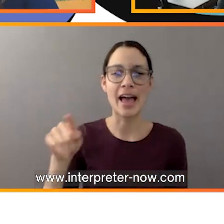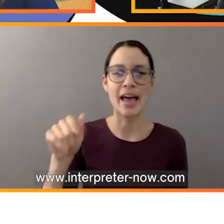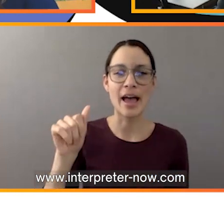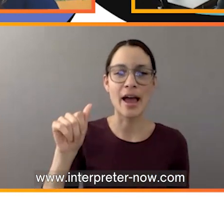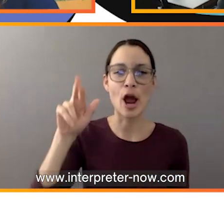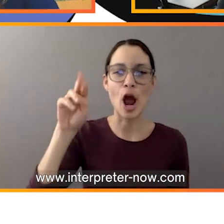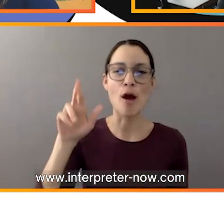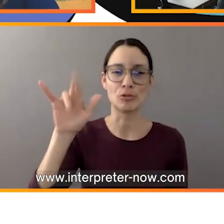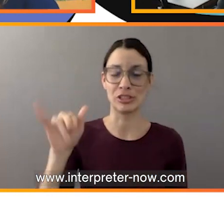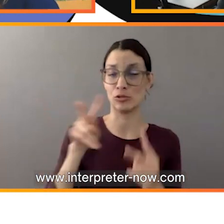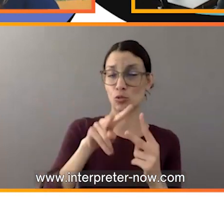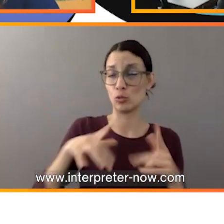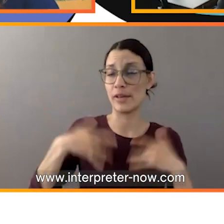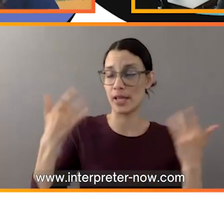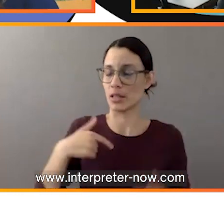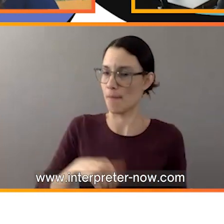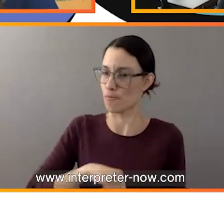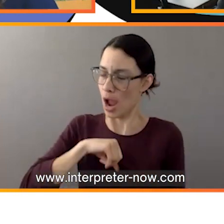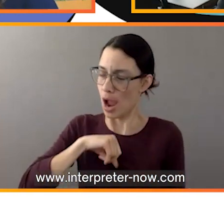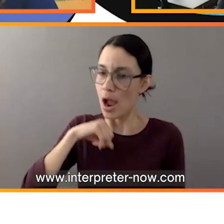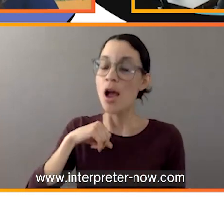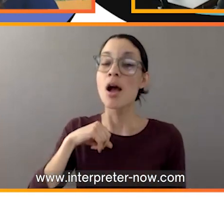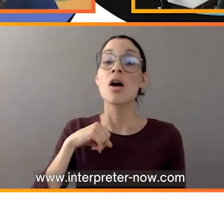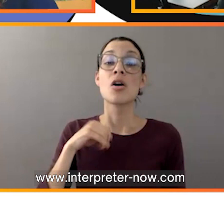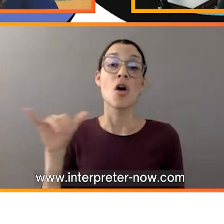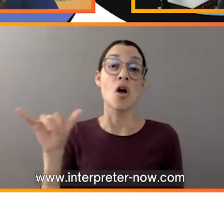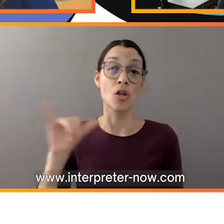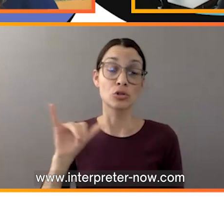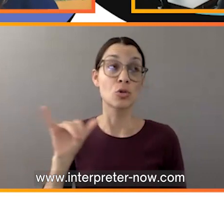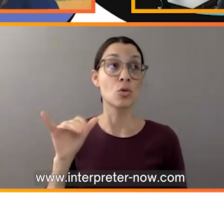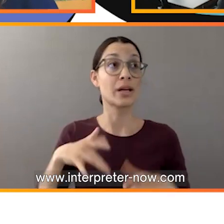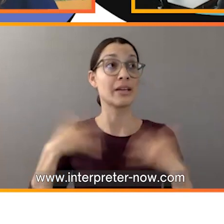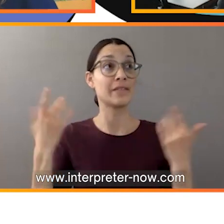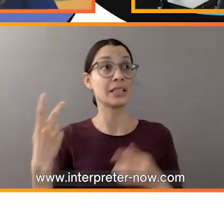Then combine the events we did in Detroit, Michigan, Nashville, Tennessee.